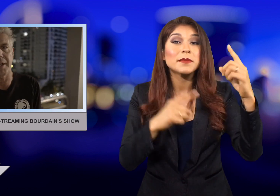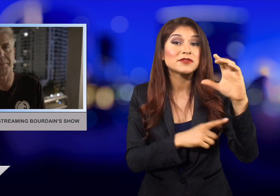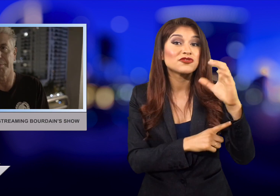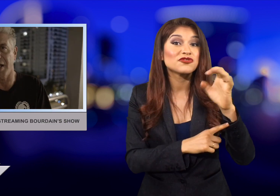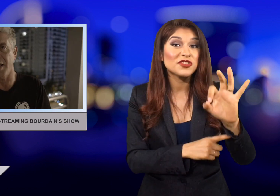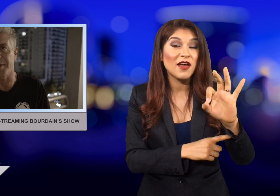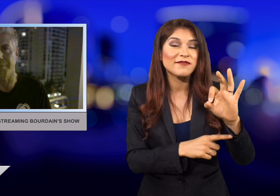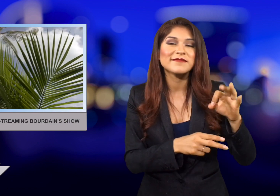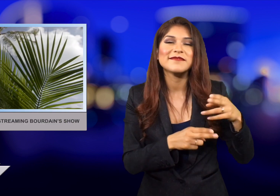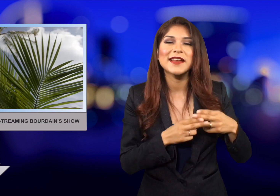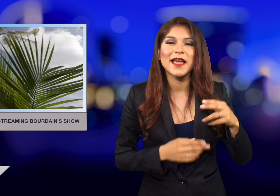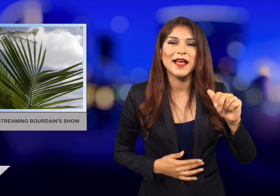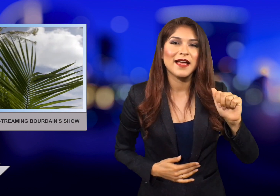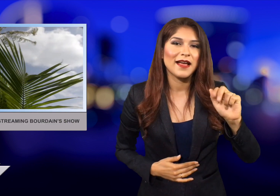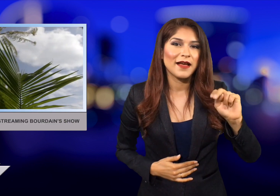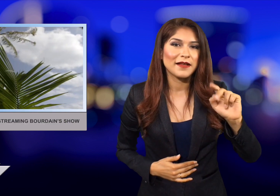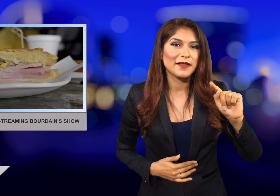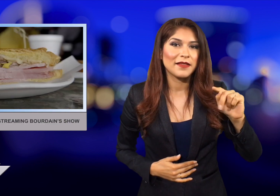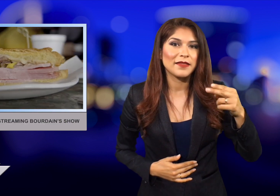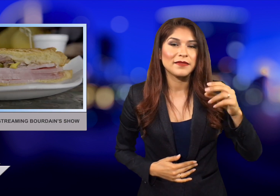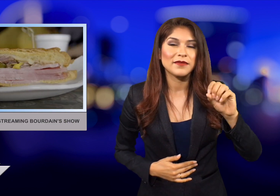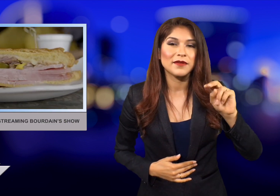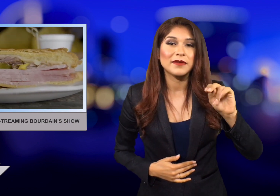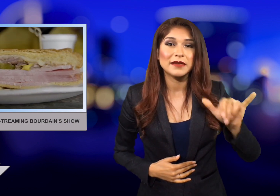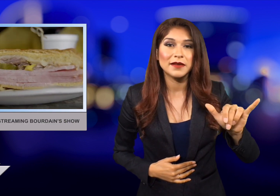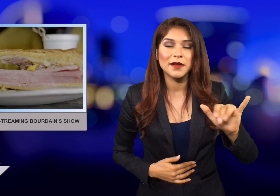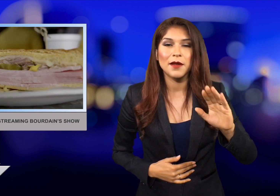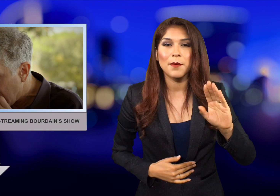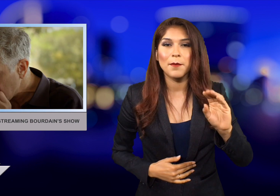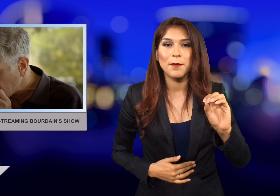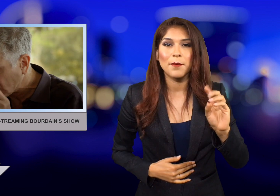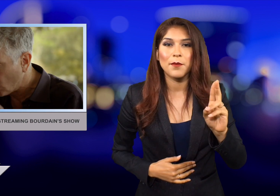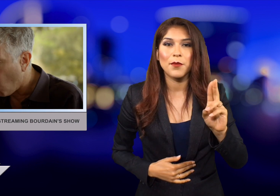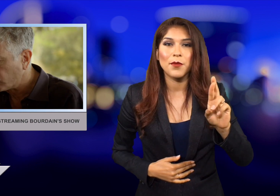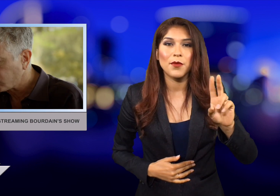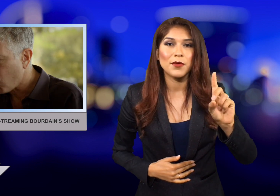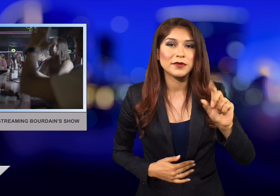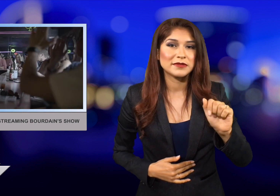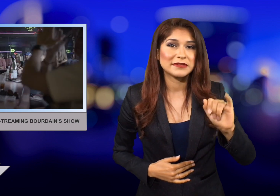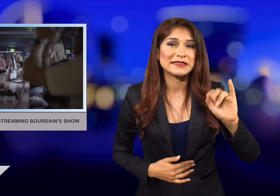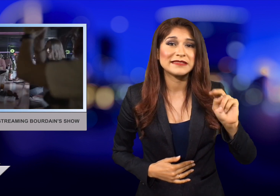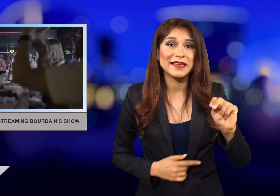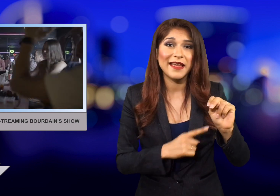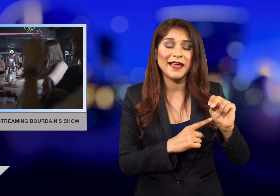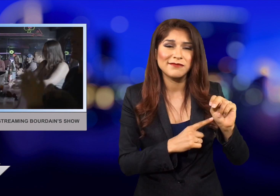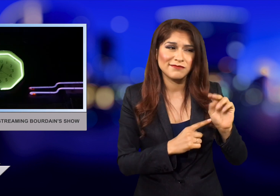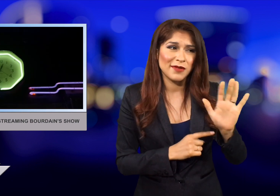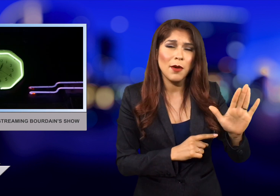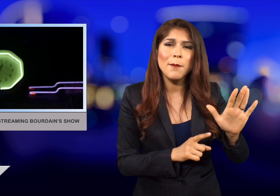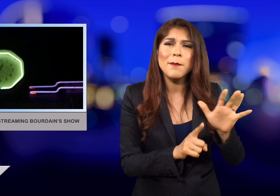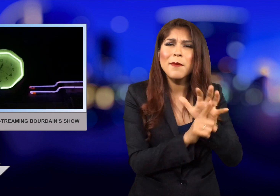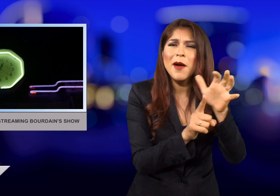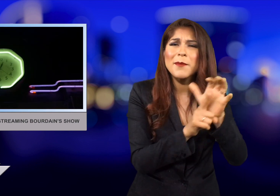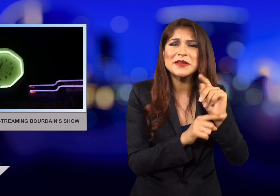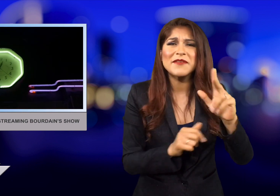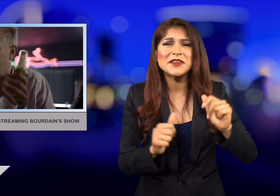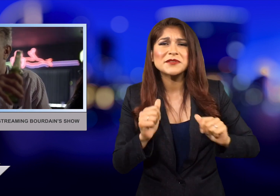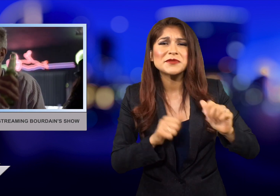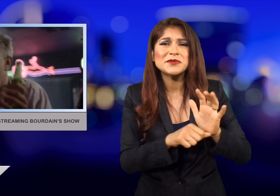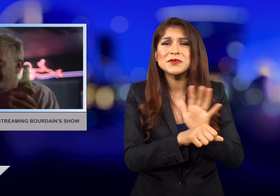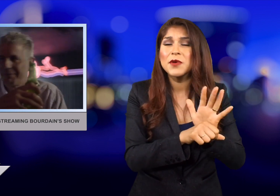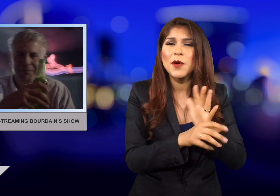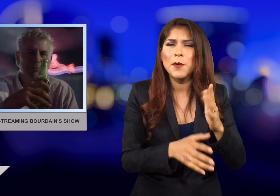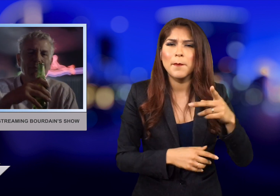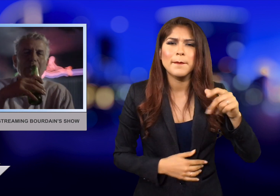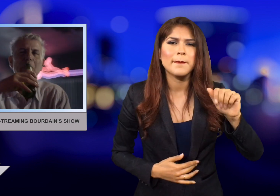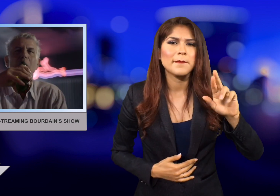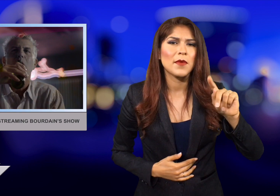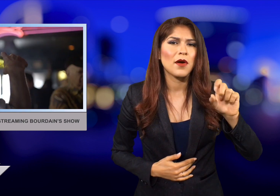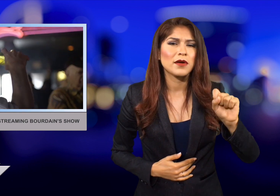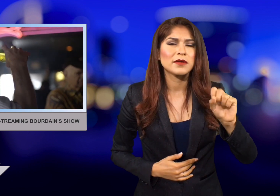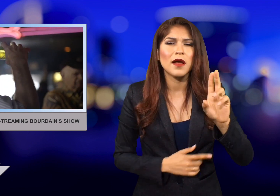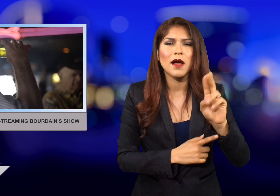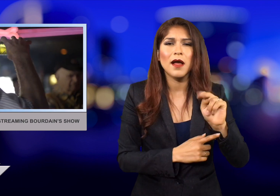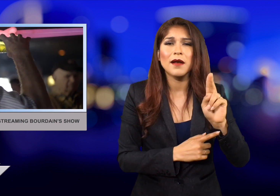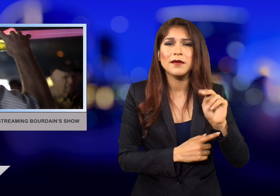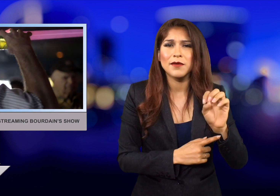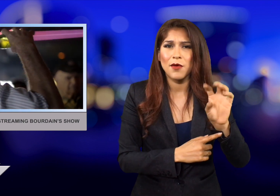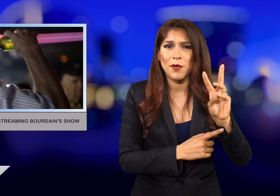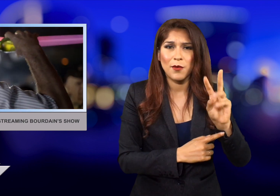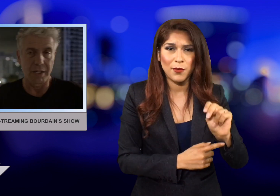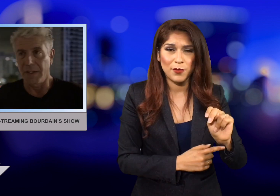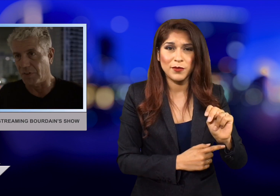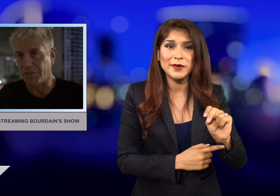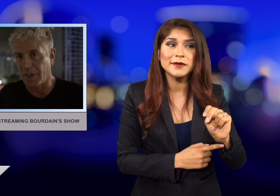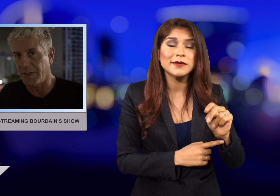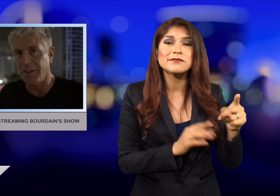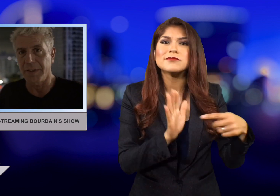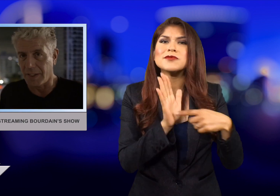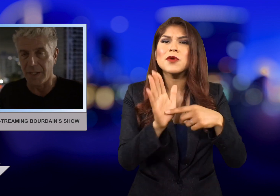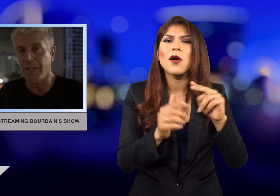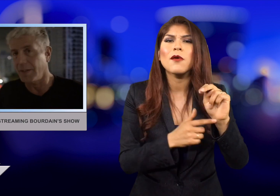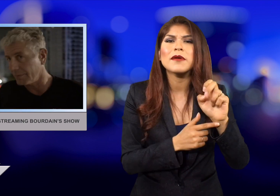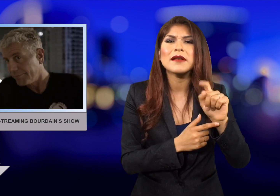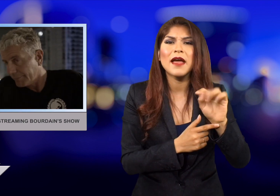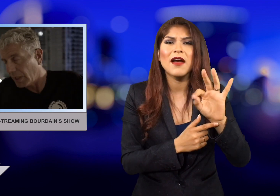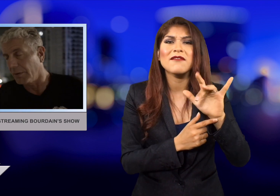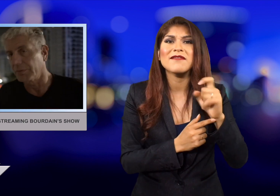Famous chef Anthony Bourdain's popular show "Parts Unknown" was set to end its run on